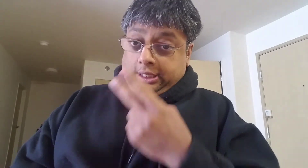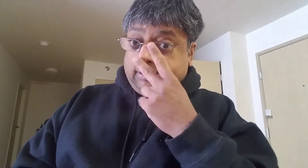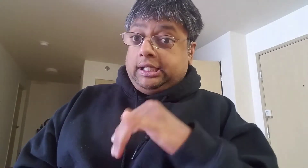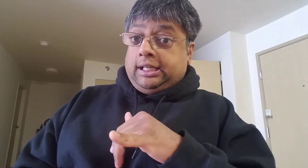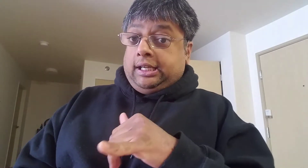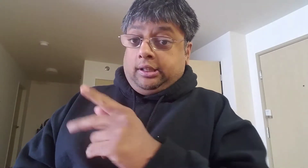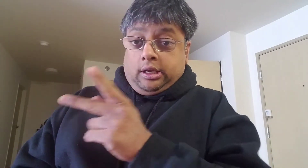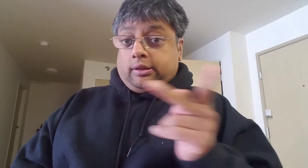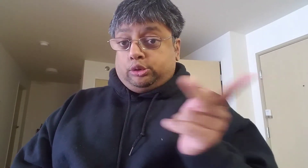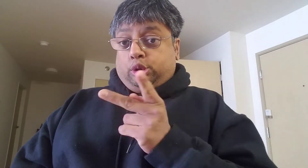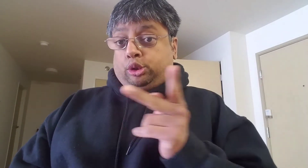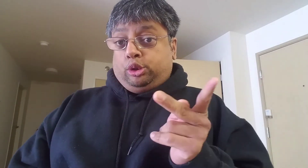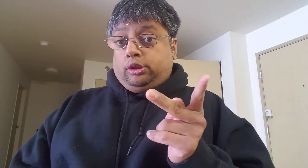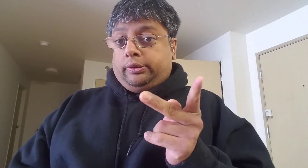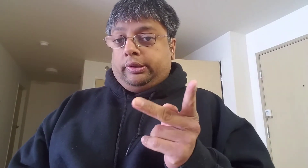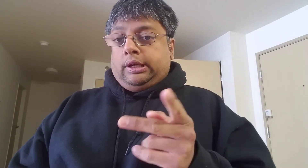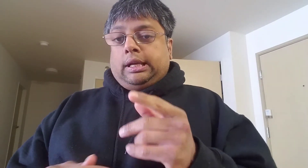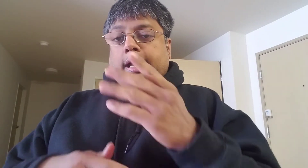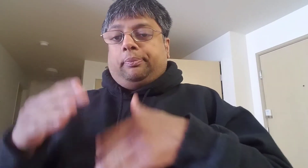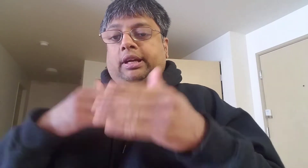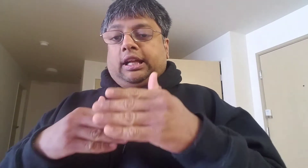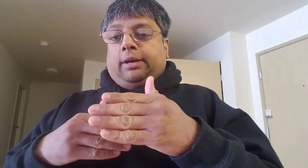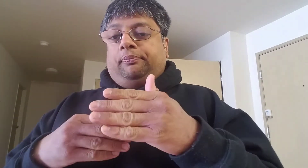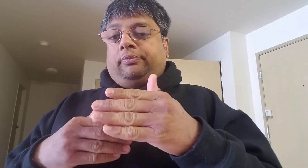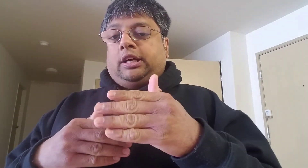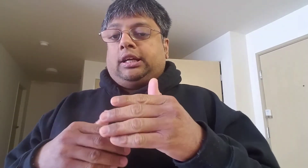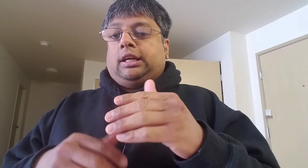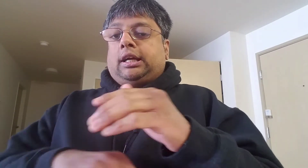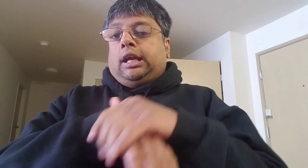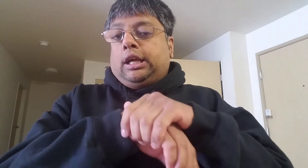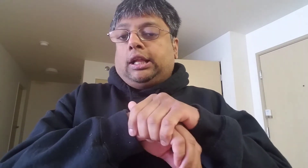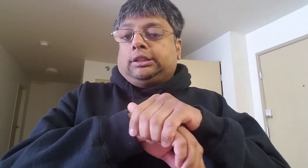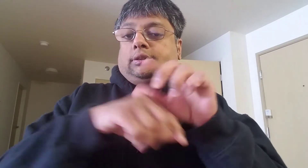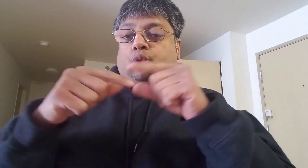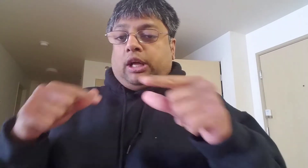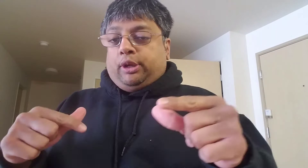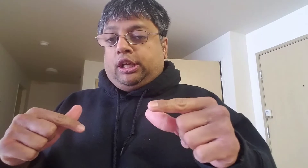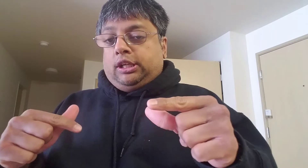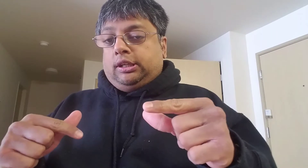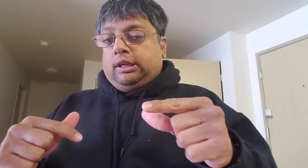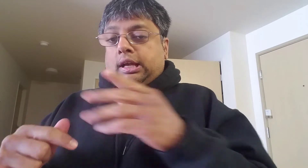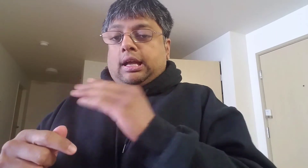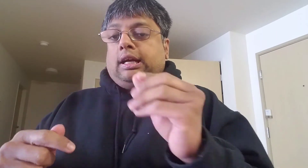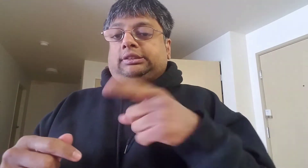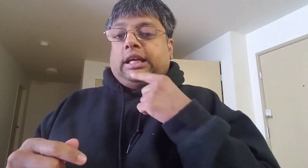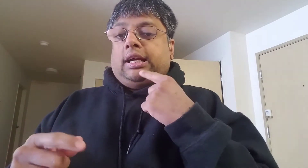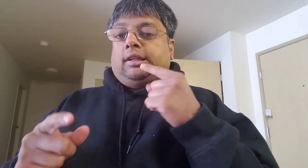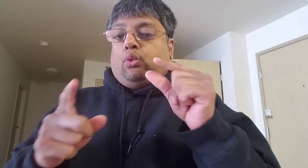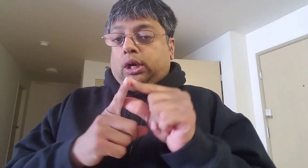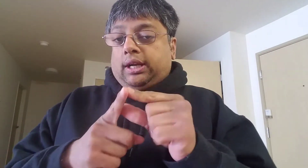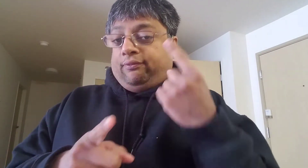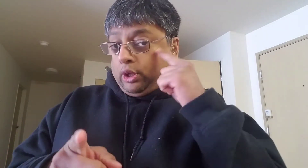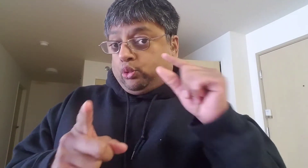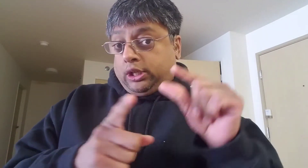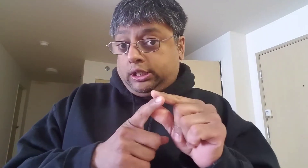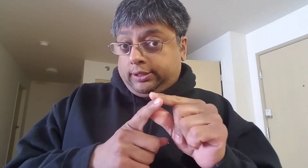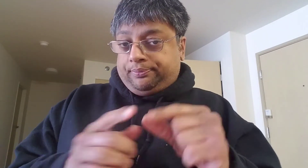You see that? Those two "people" build up English grammar and say word for word.